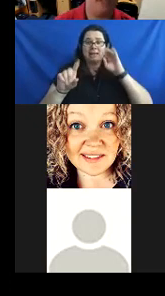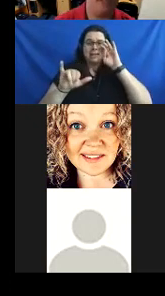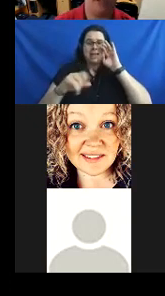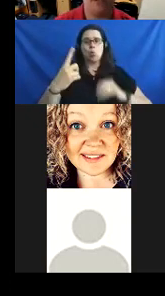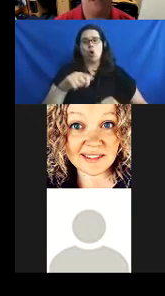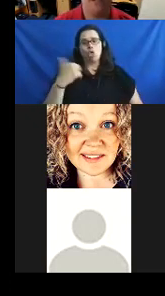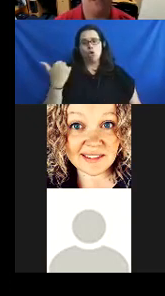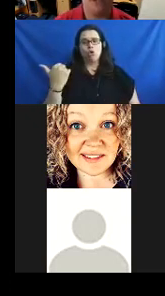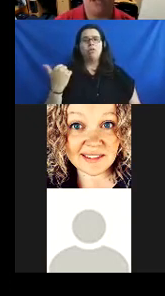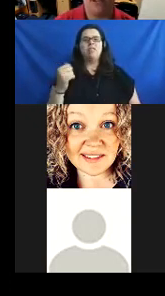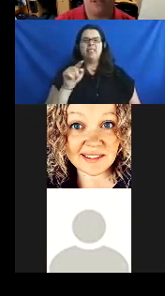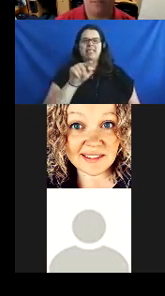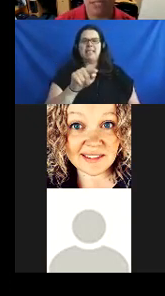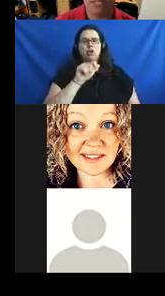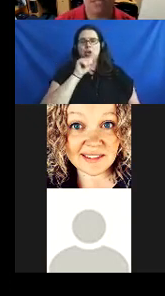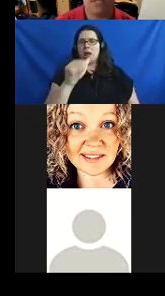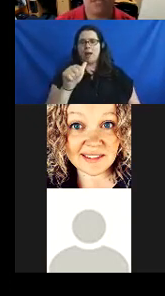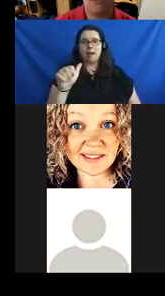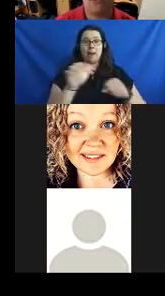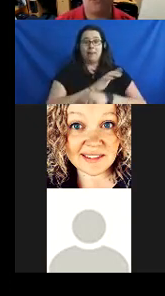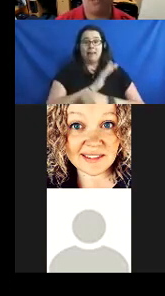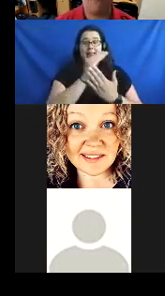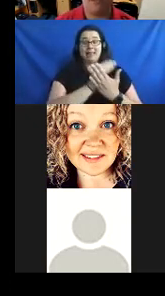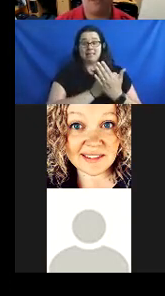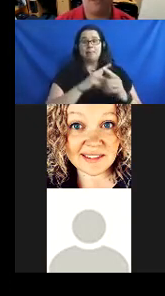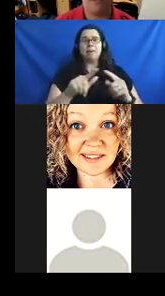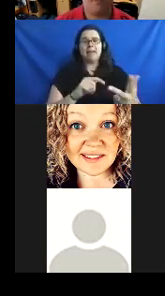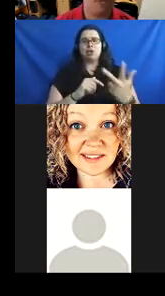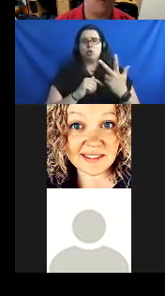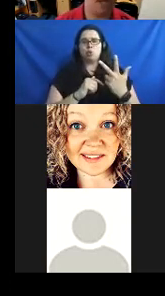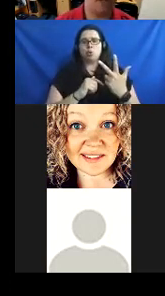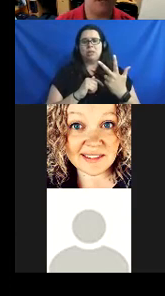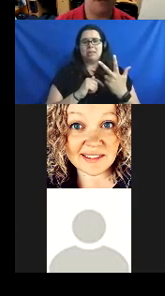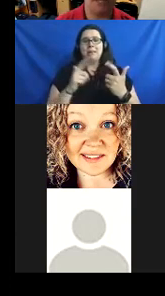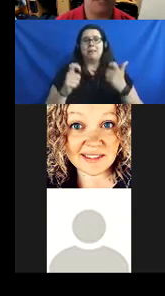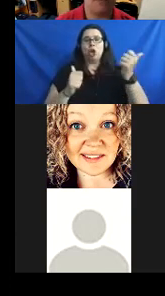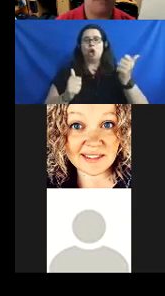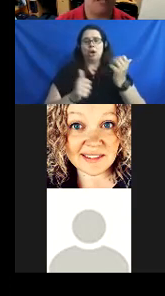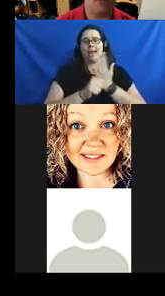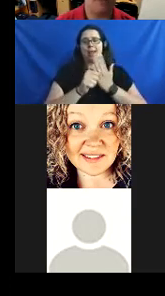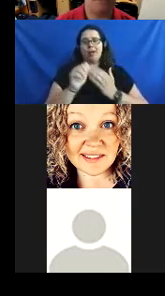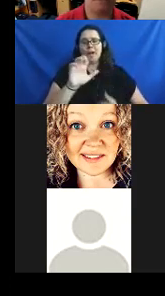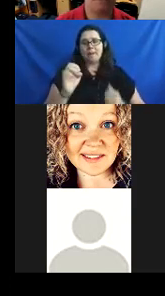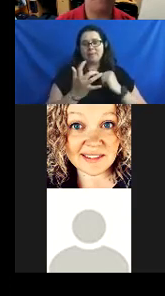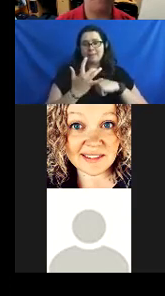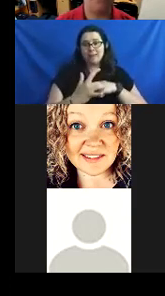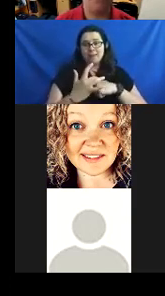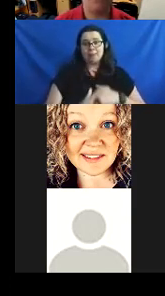THIS IS NOT A COMPLETE LIST BUT THREE OF THE BIGGER CATALOG COMPANIES AVAILABLE.